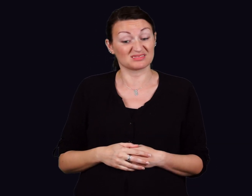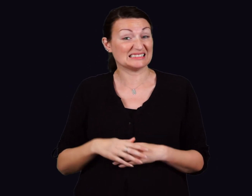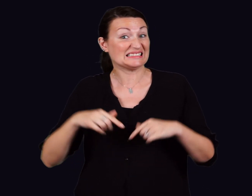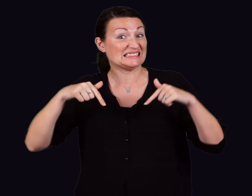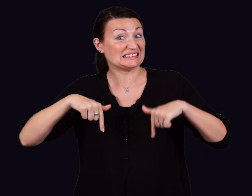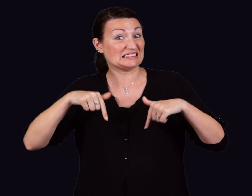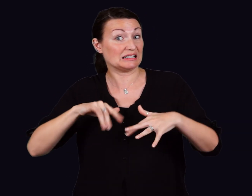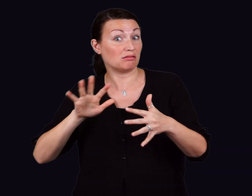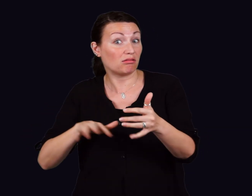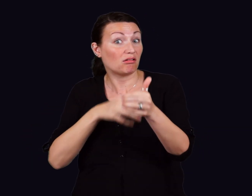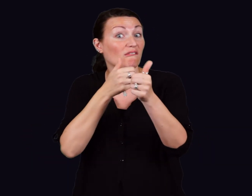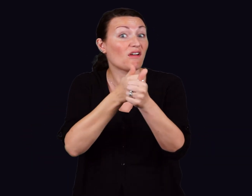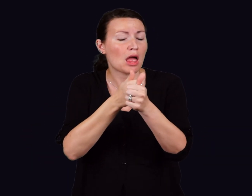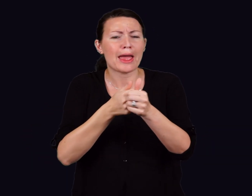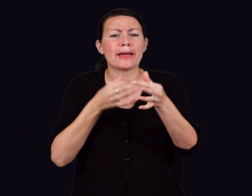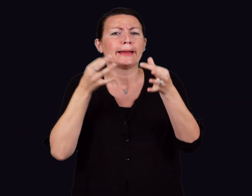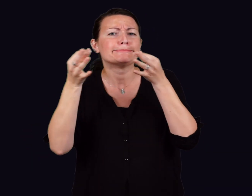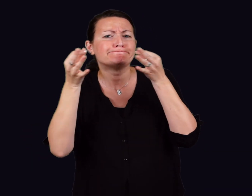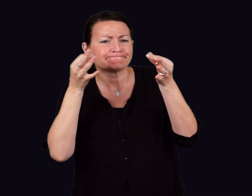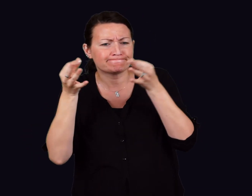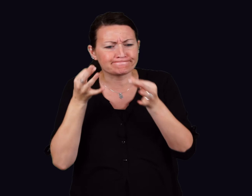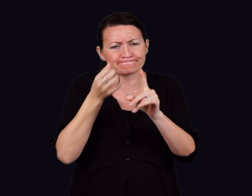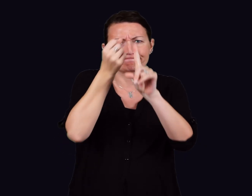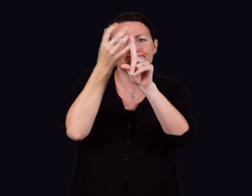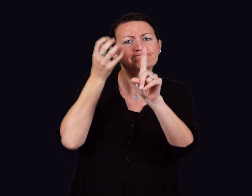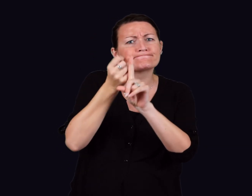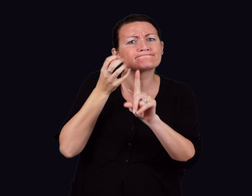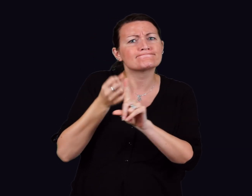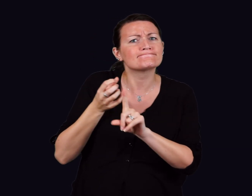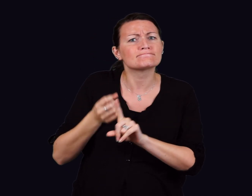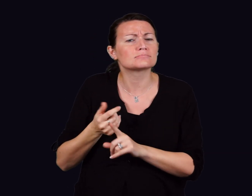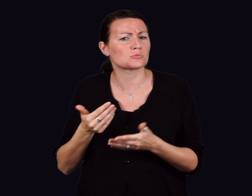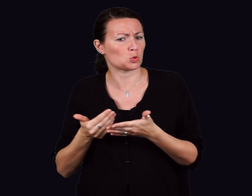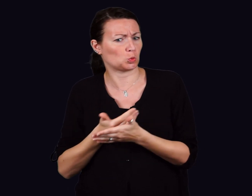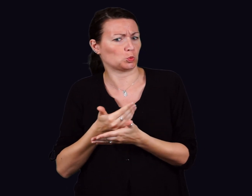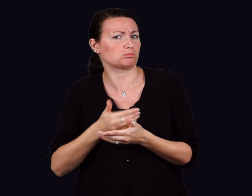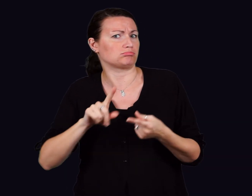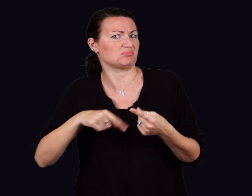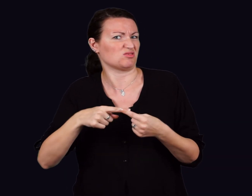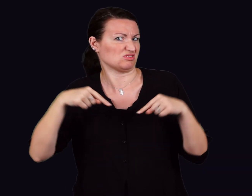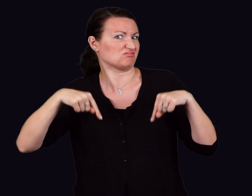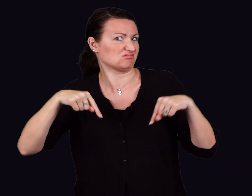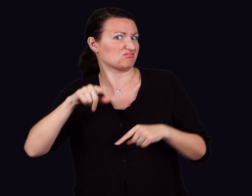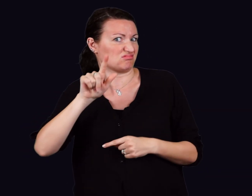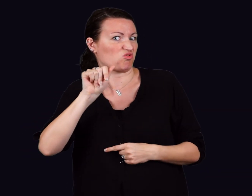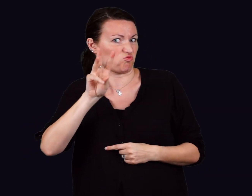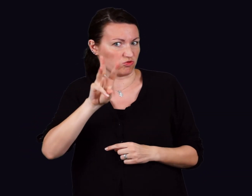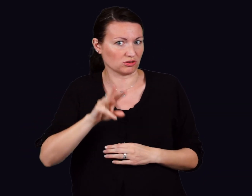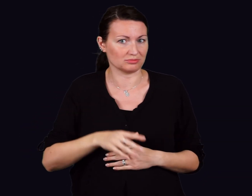The update will describe what’s new about the law.